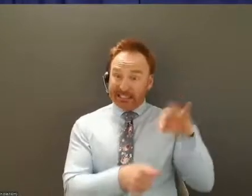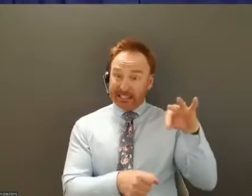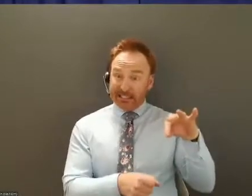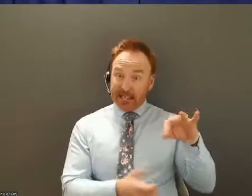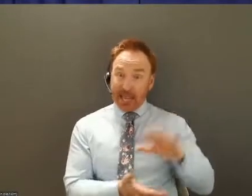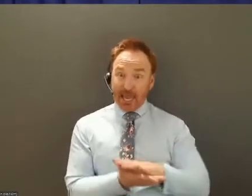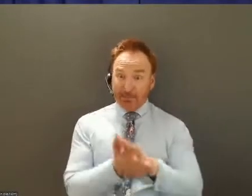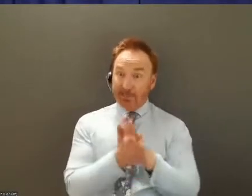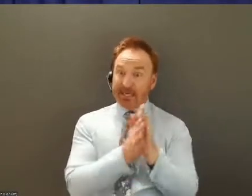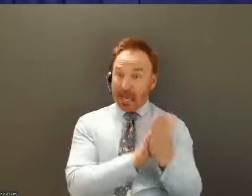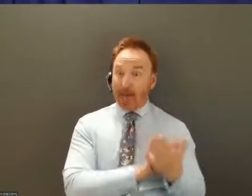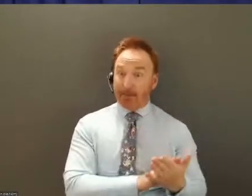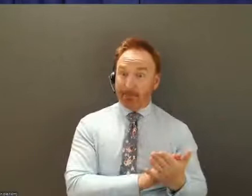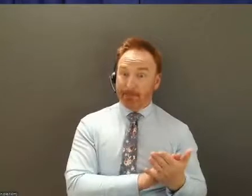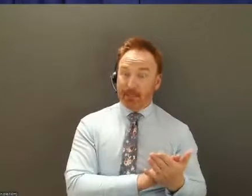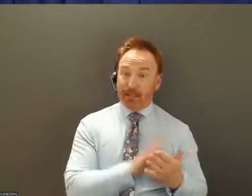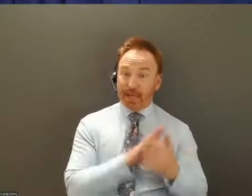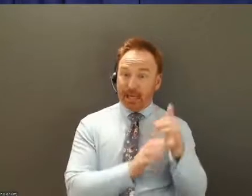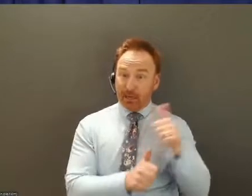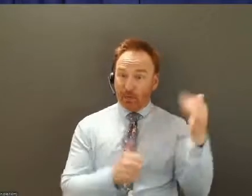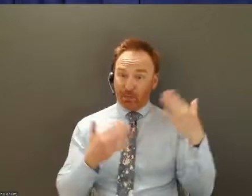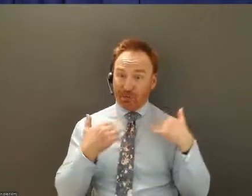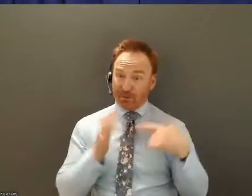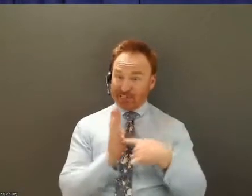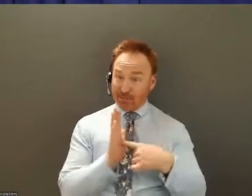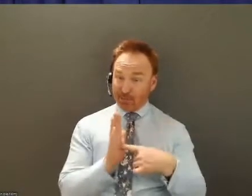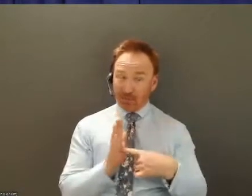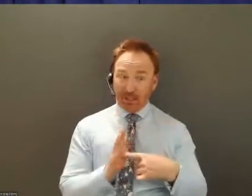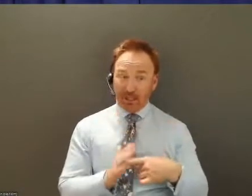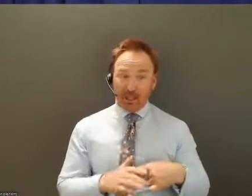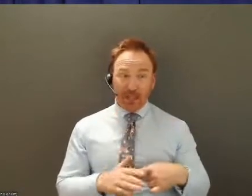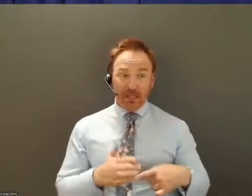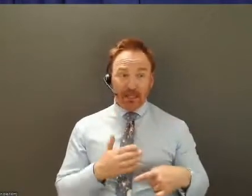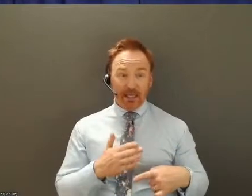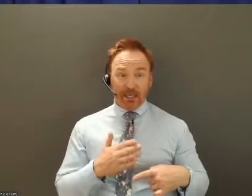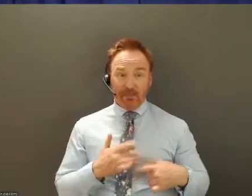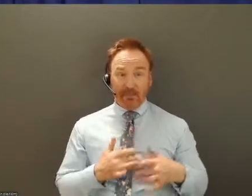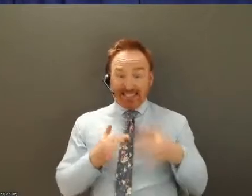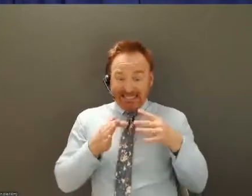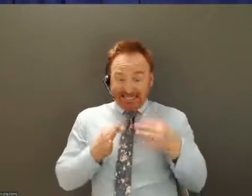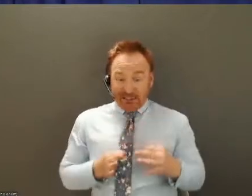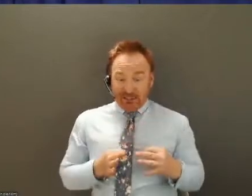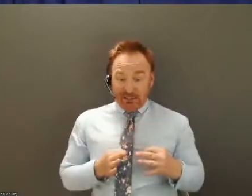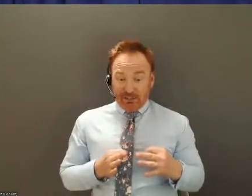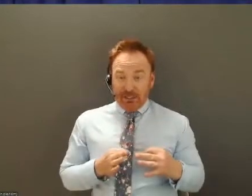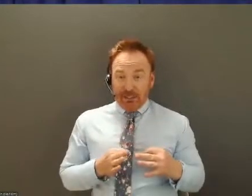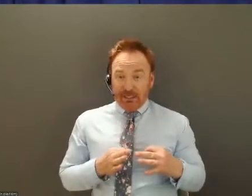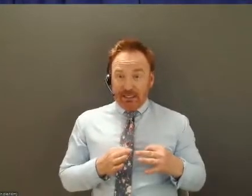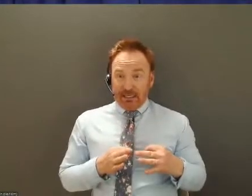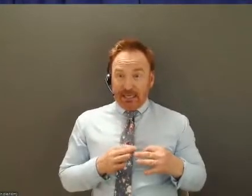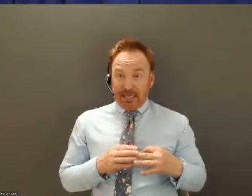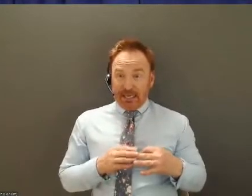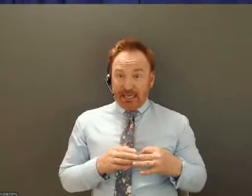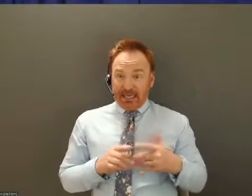you chief Bill. My next question, I'd like to